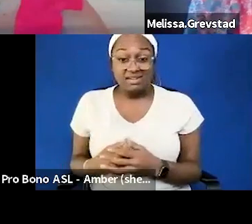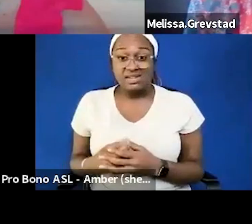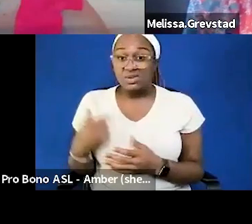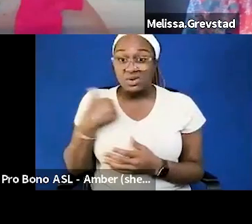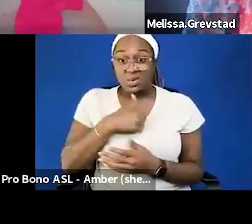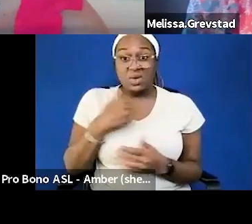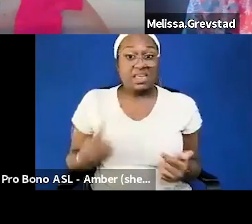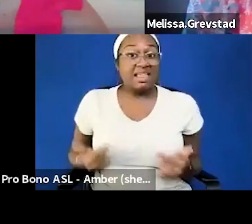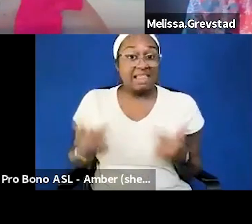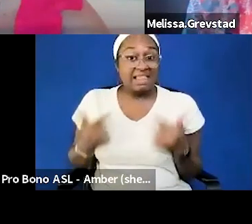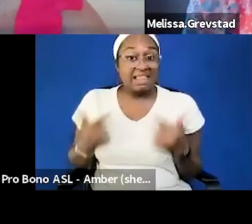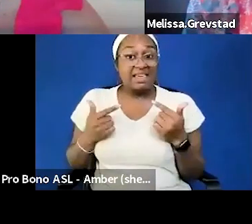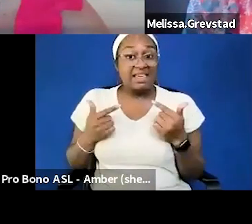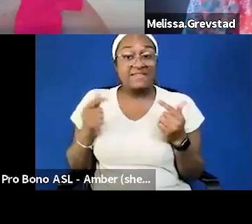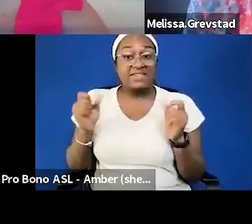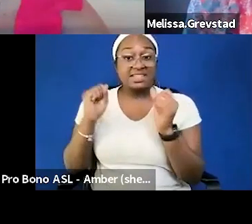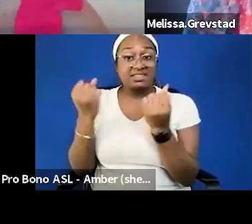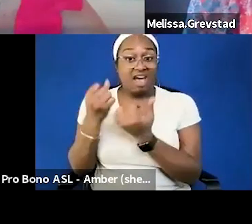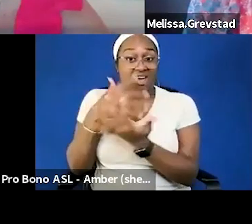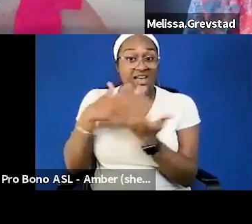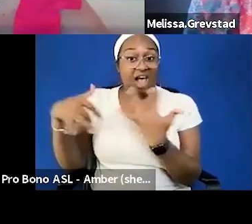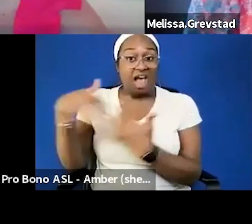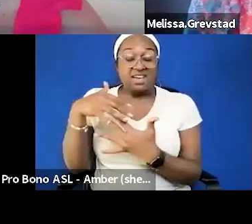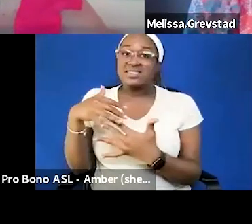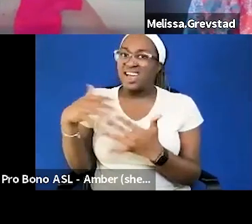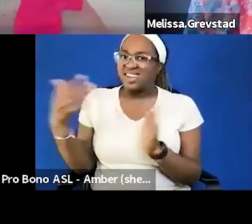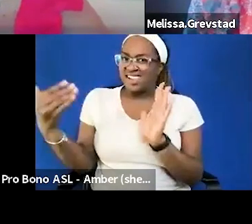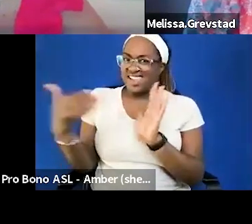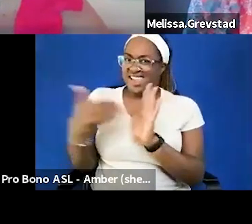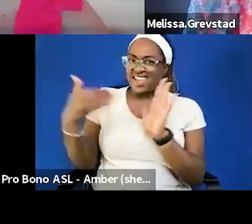in a society that breeds anti fatness and like we all have to confront our own